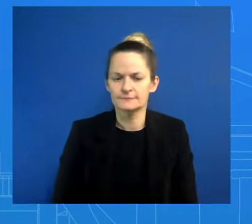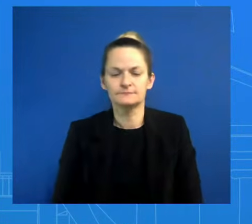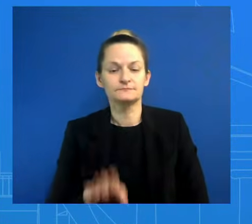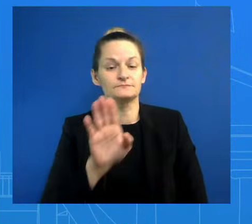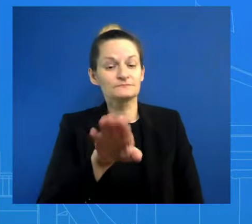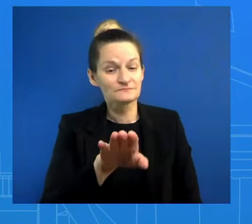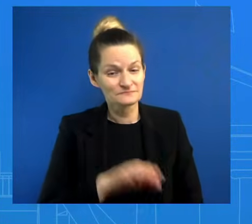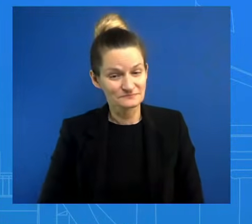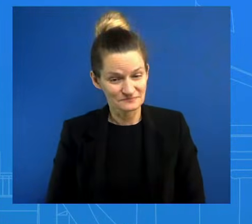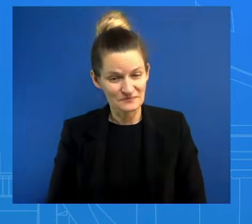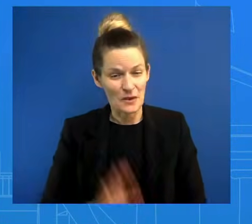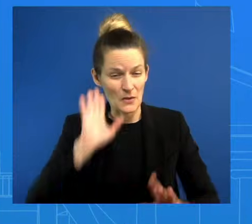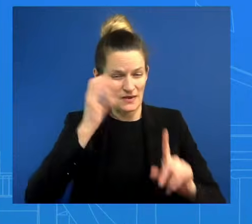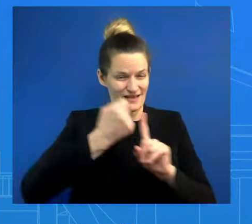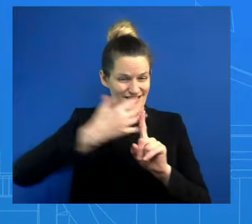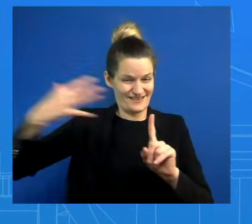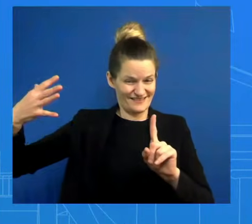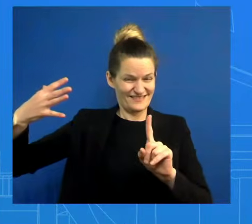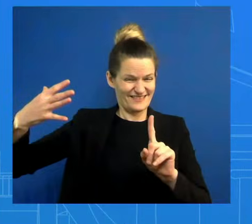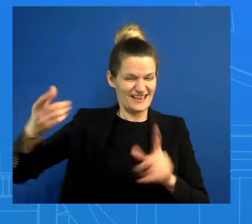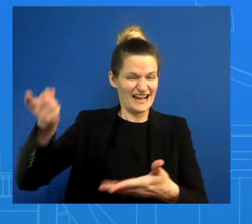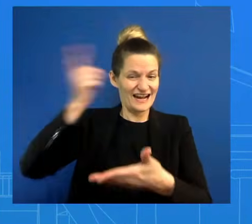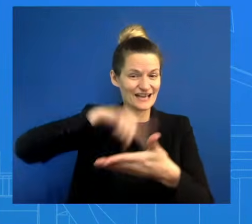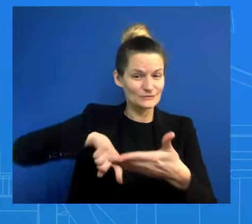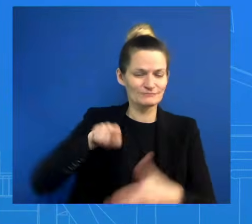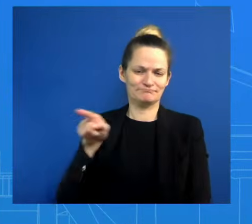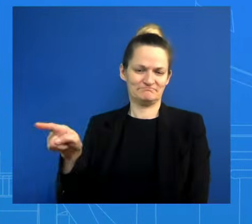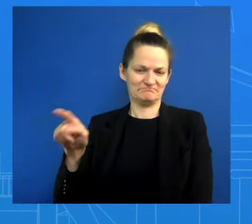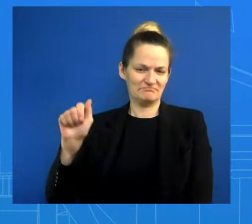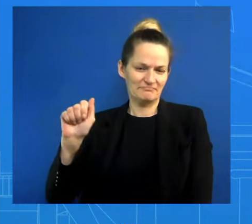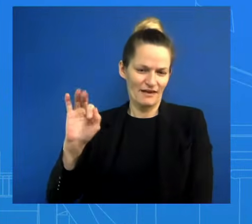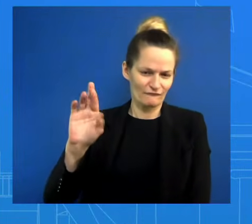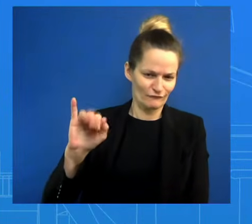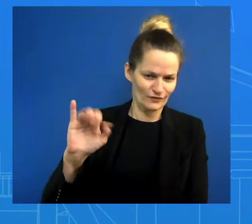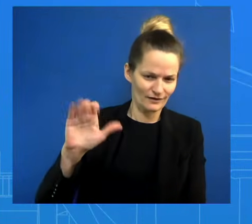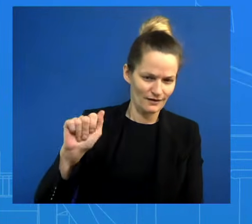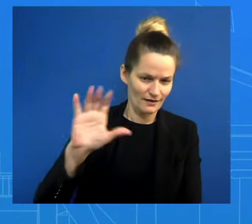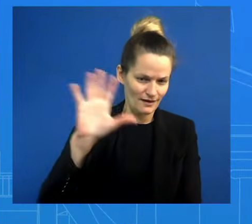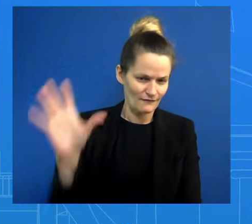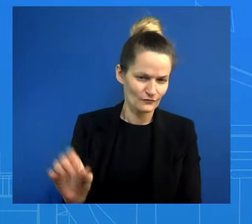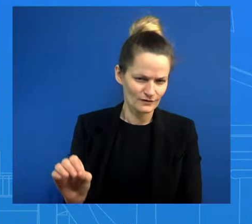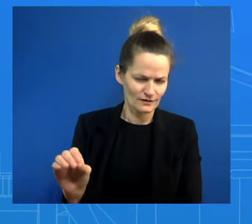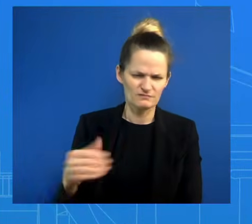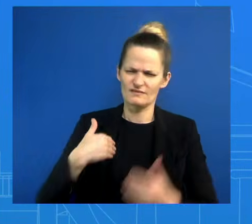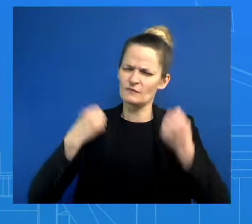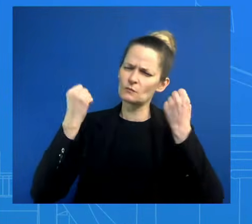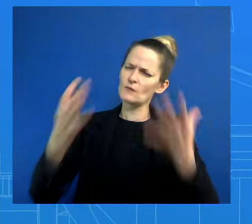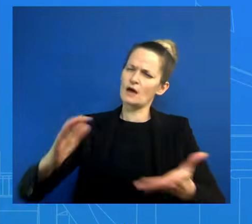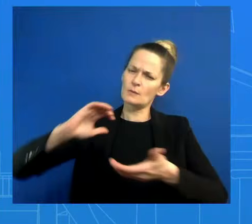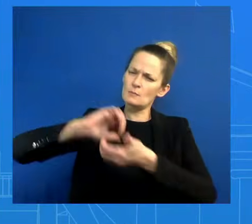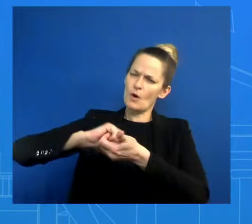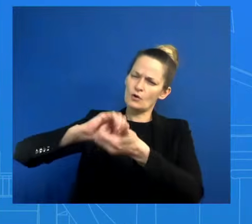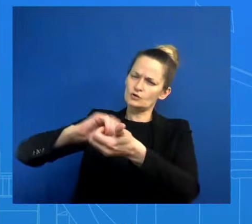we have on the African continent. We will focus on our efforts to strengthen these partnerships across a wide range of sectors,